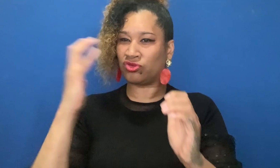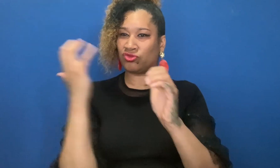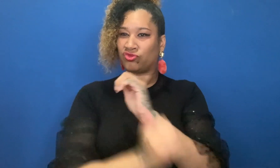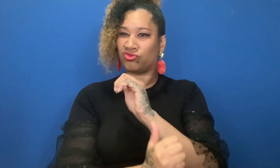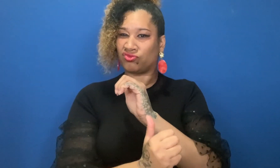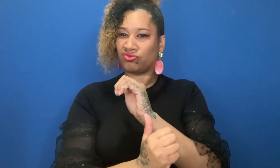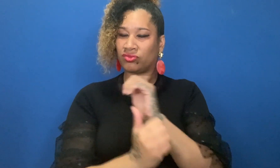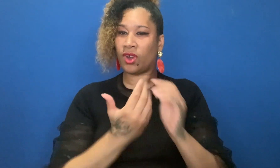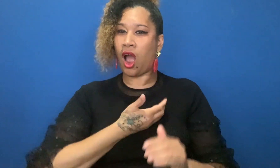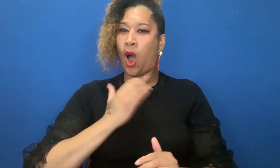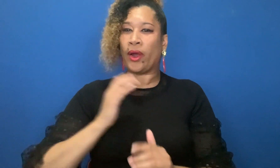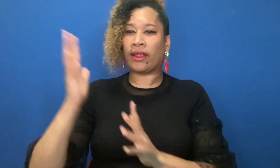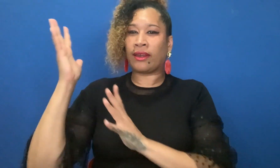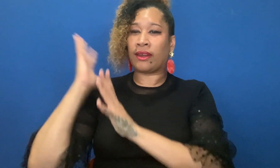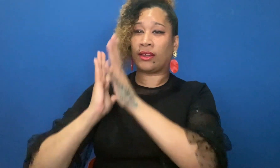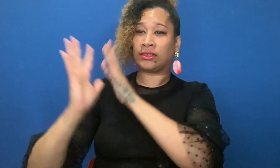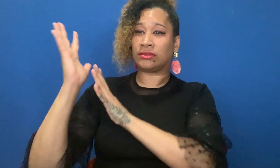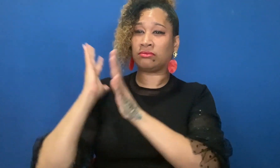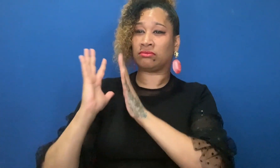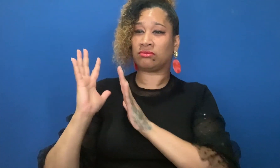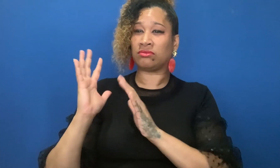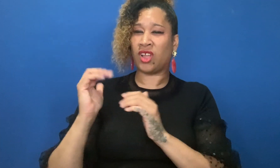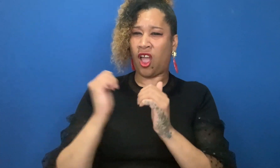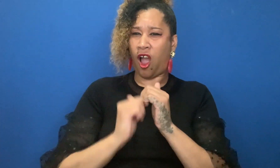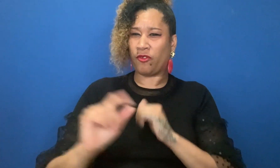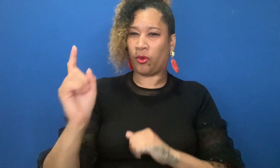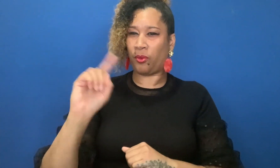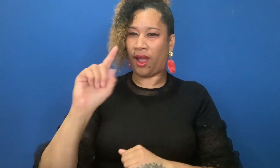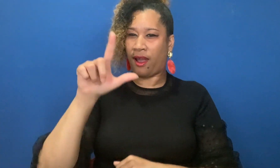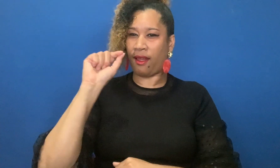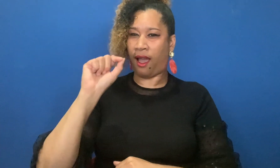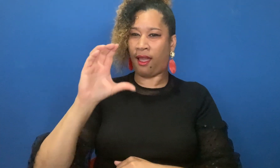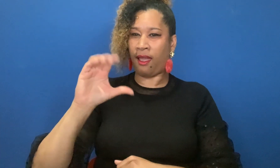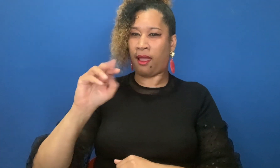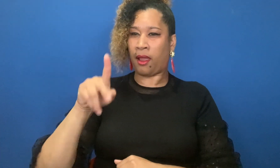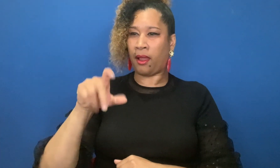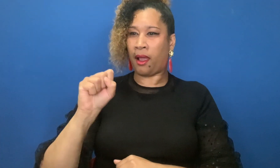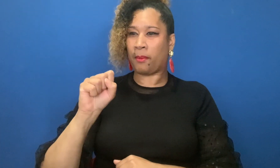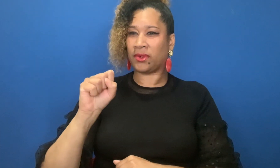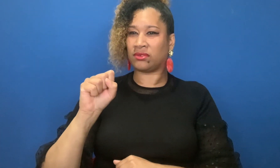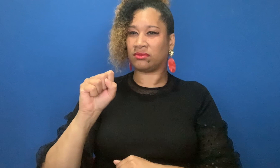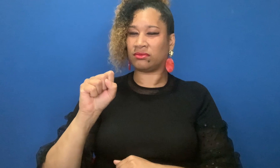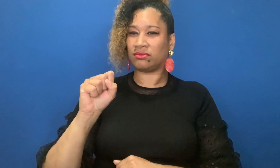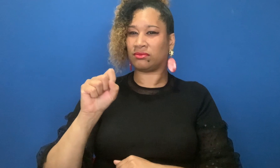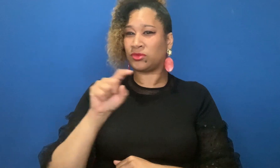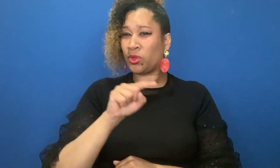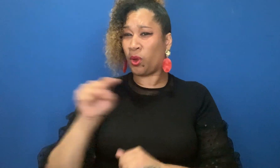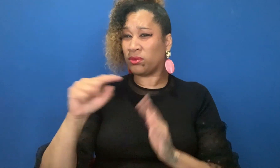that destroyed our legacy. Everywhere on Gallaudet campus,